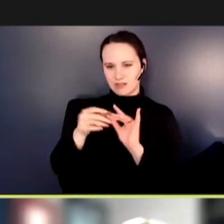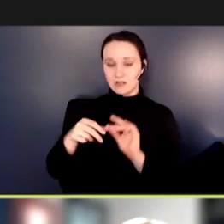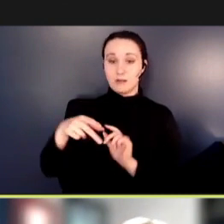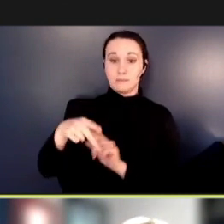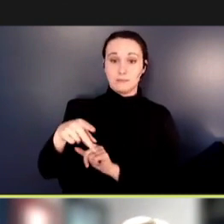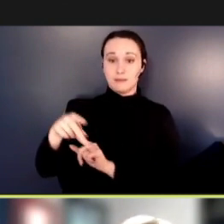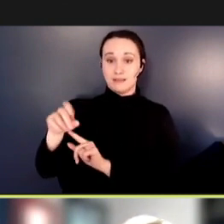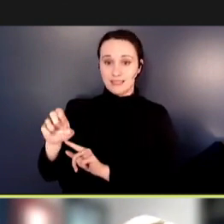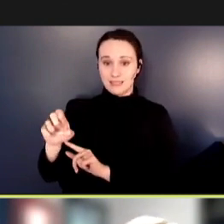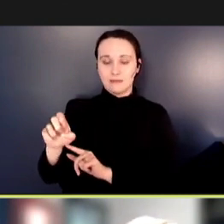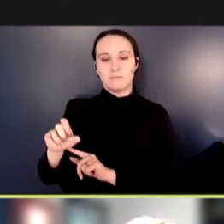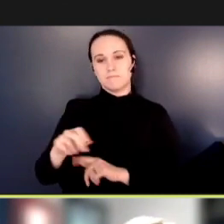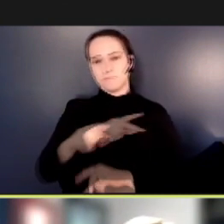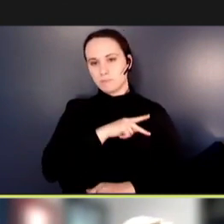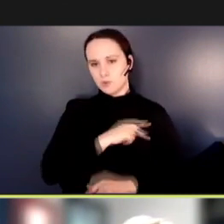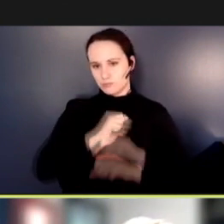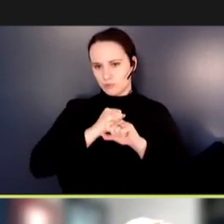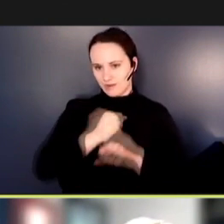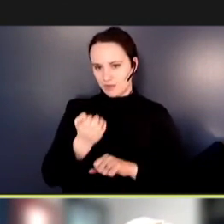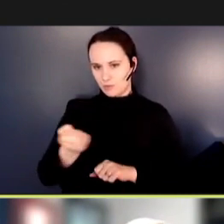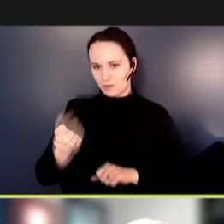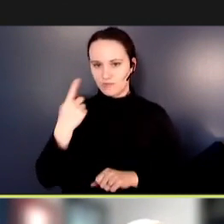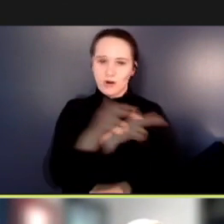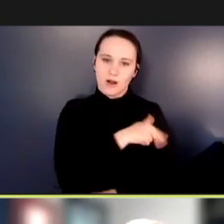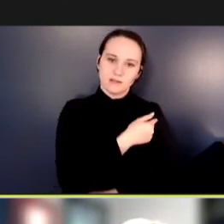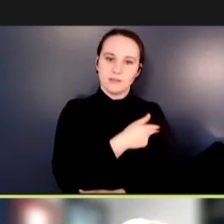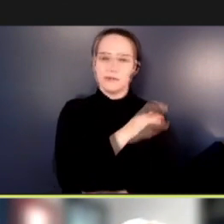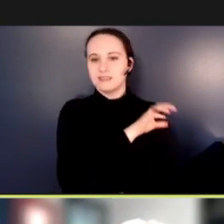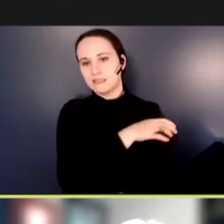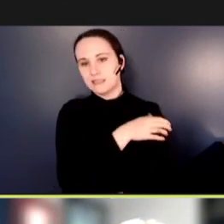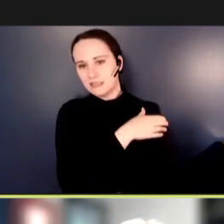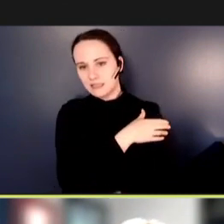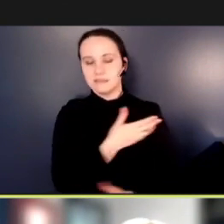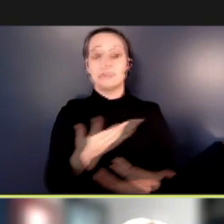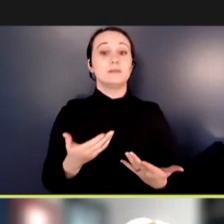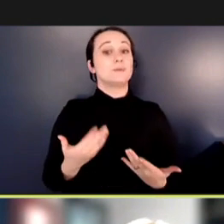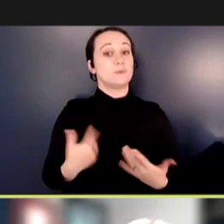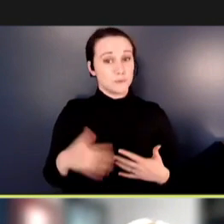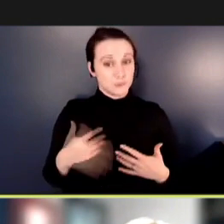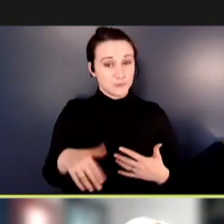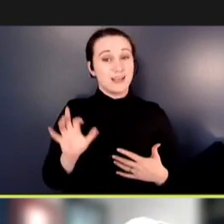protective equipment in the hospitals and the clinics. This actually has reduced, you know,